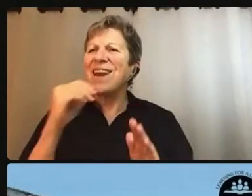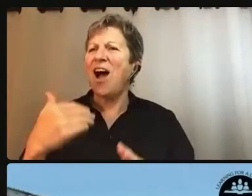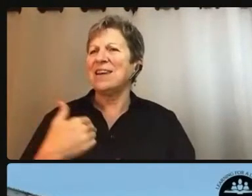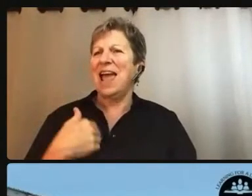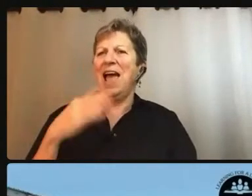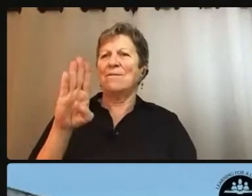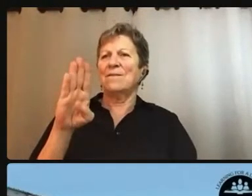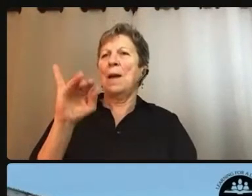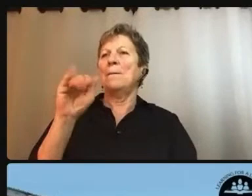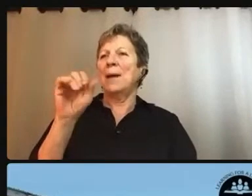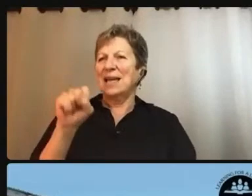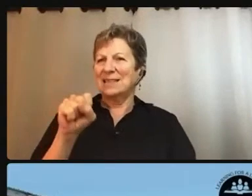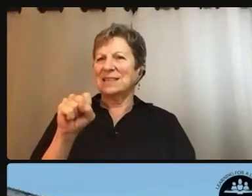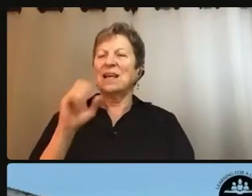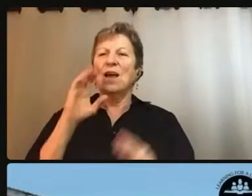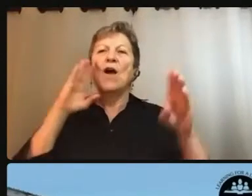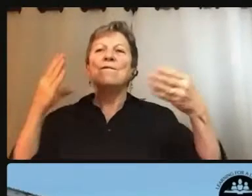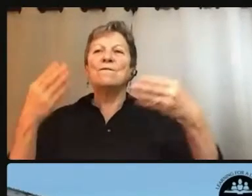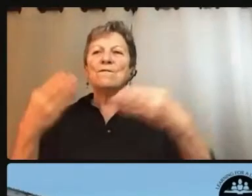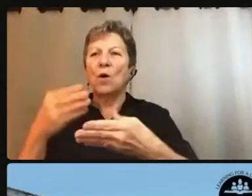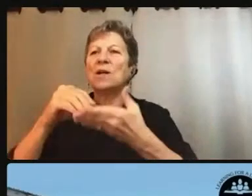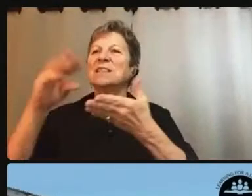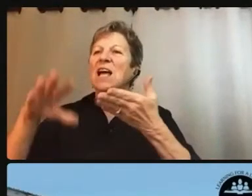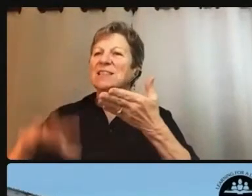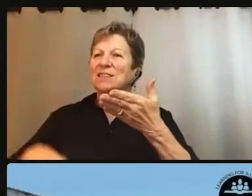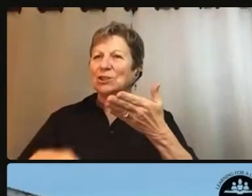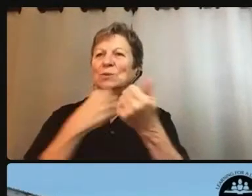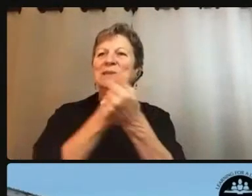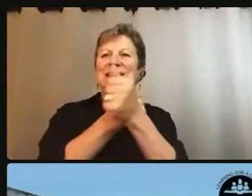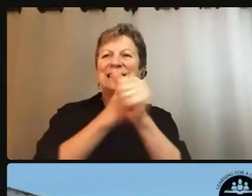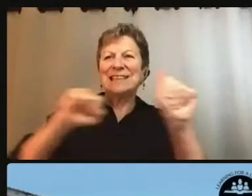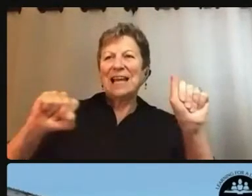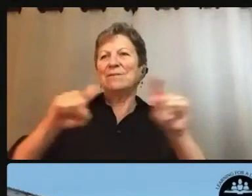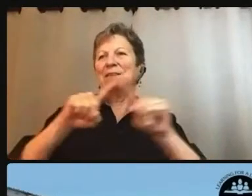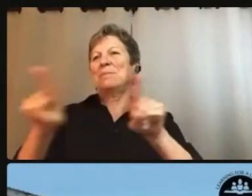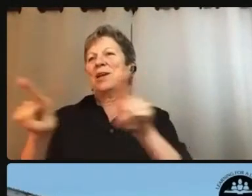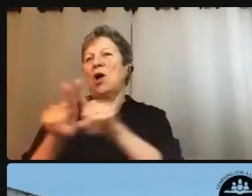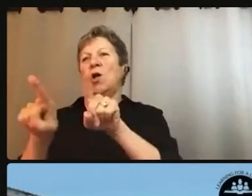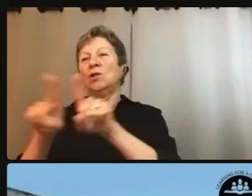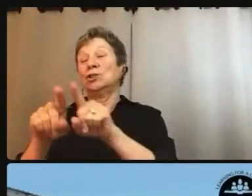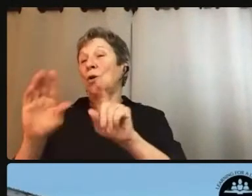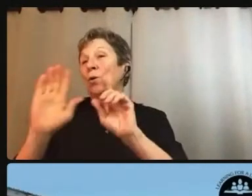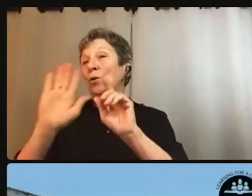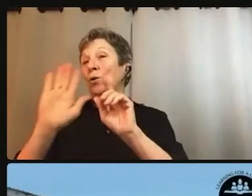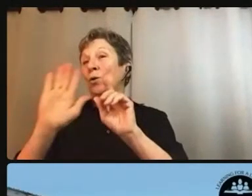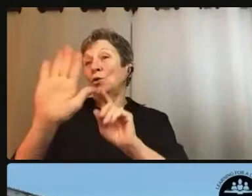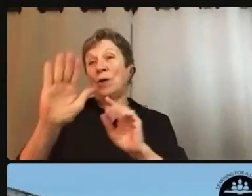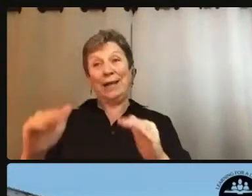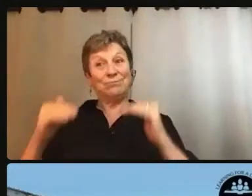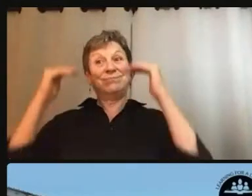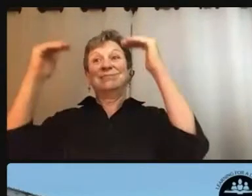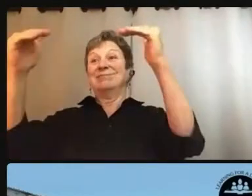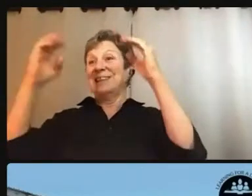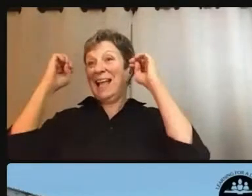THAT MITIGATES BIASES AND KEEPS